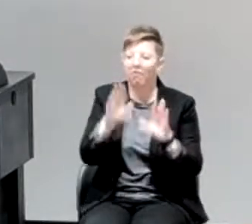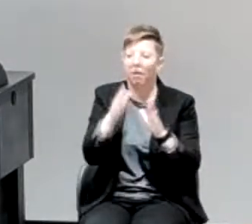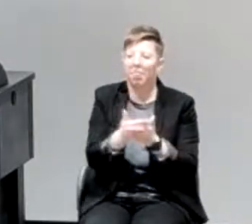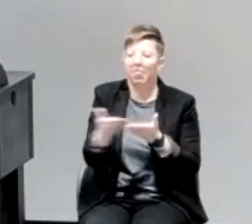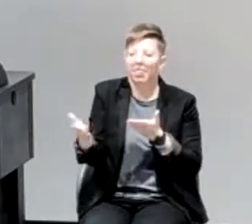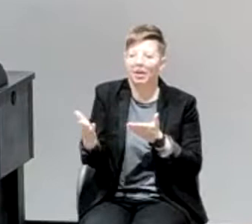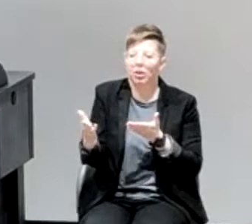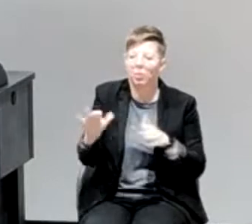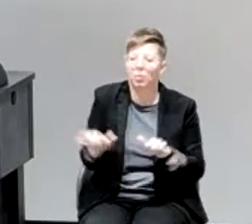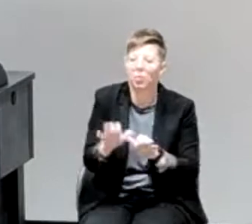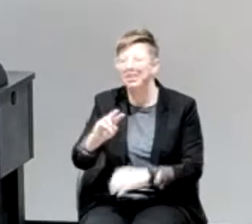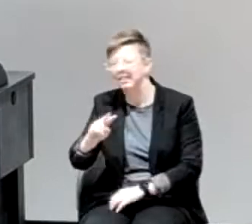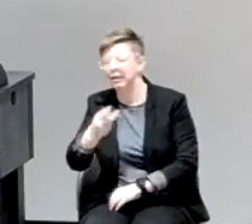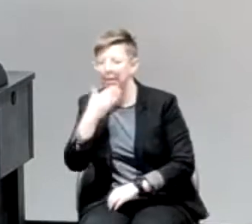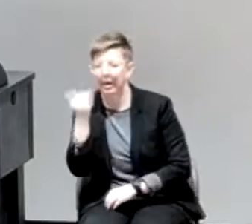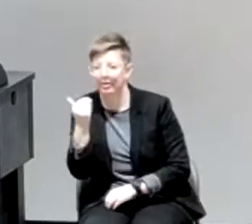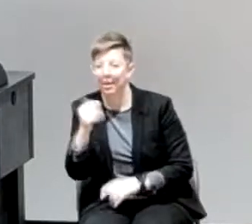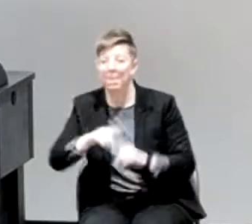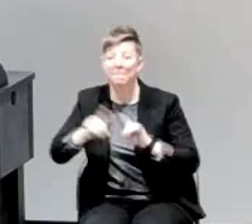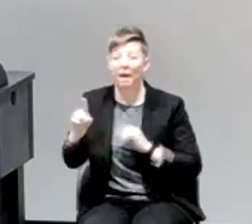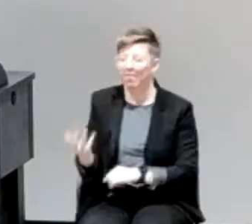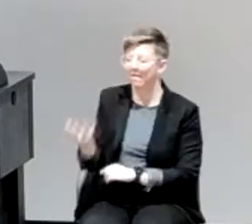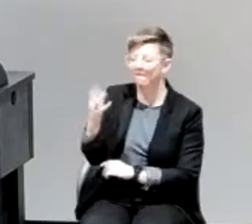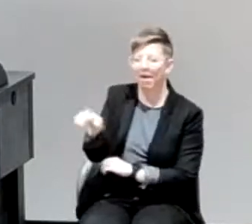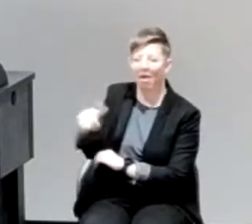Gaming -- you don't abandon the thick you do best. That's important. Mining.